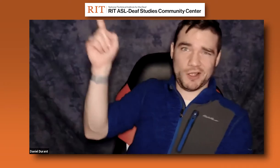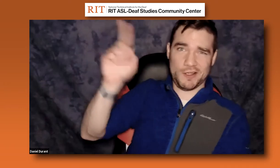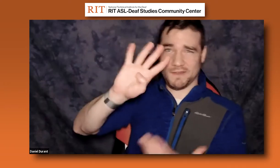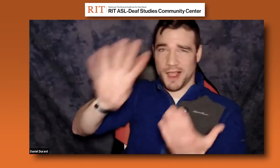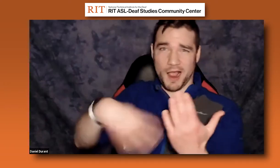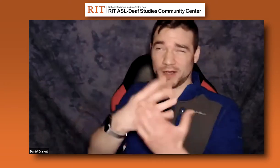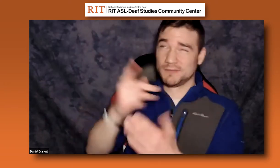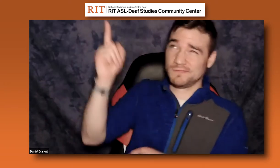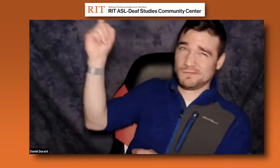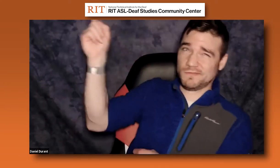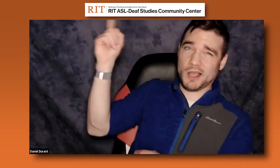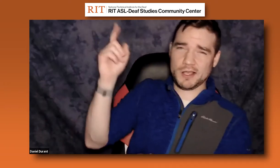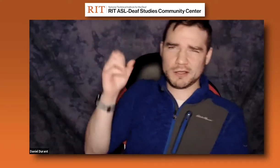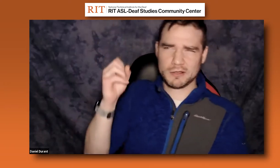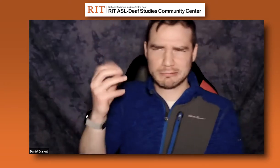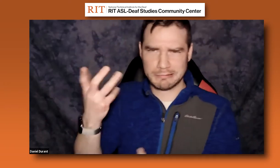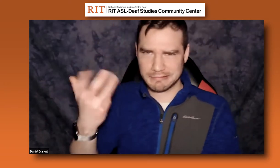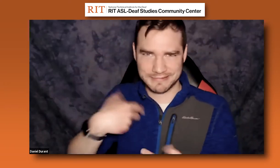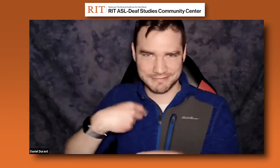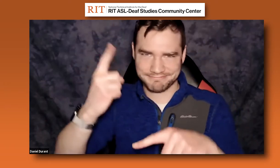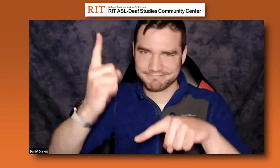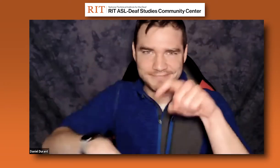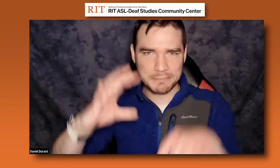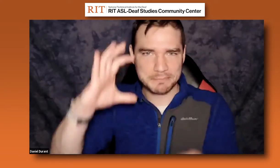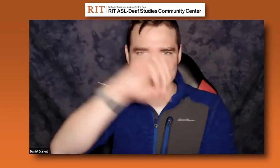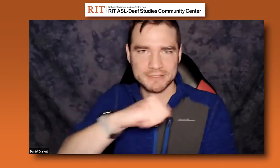and remember, my home was 4 hour away,